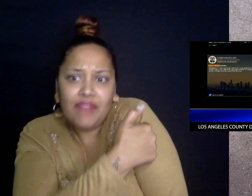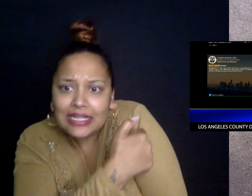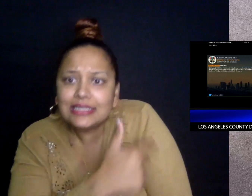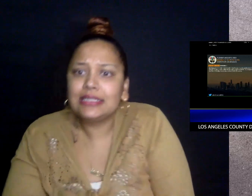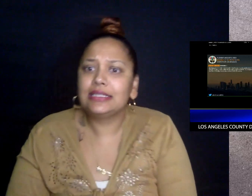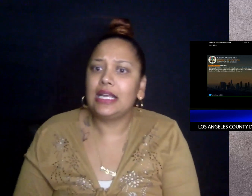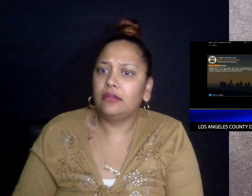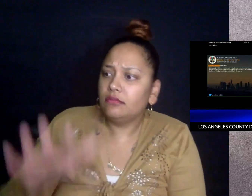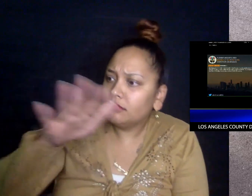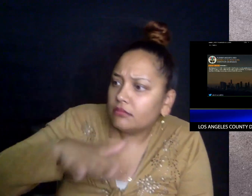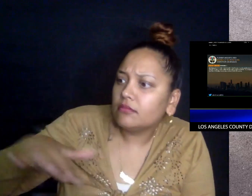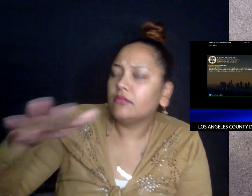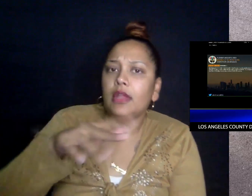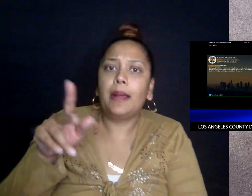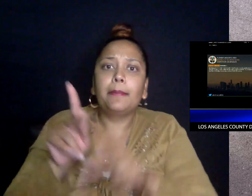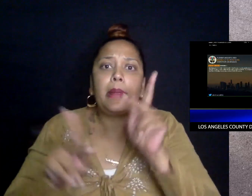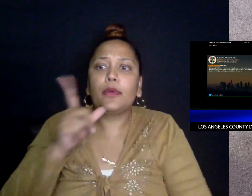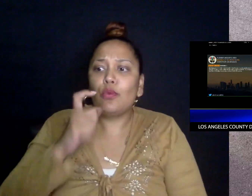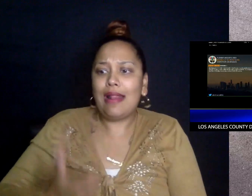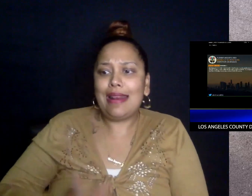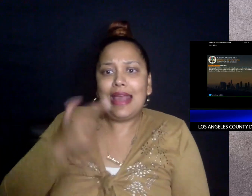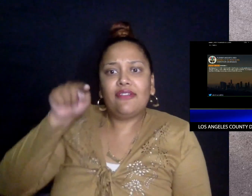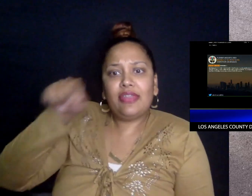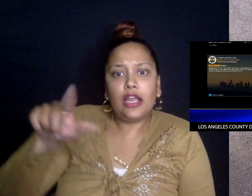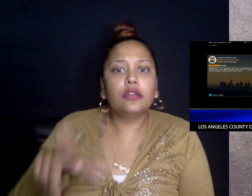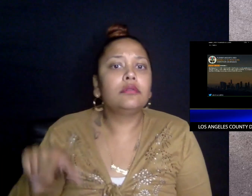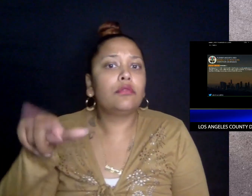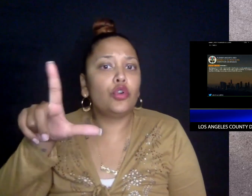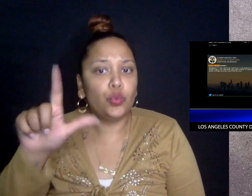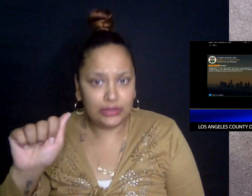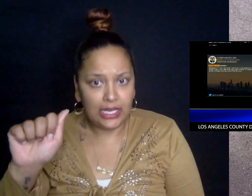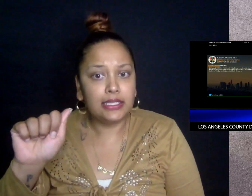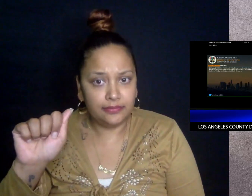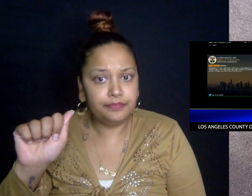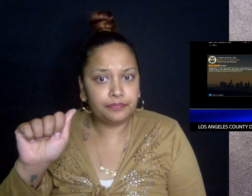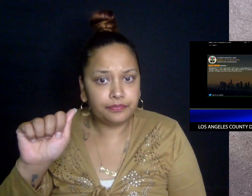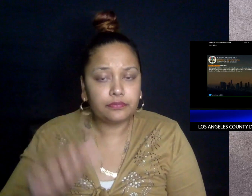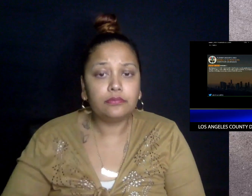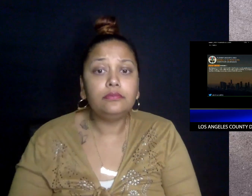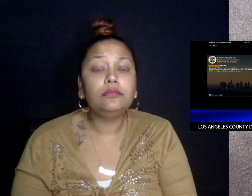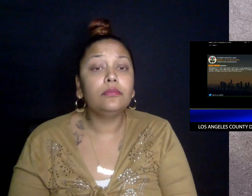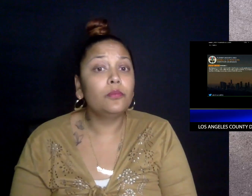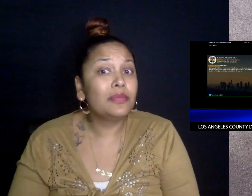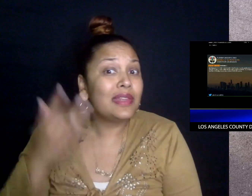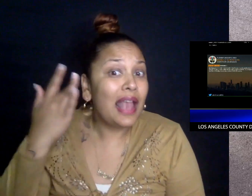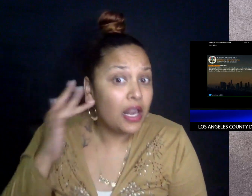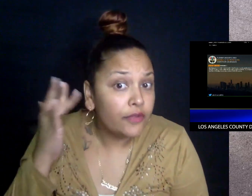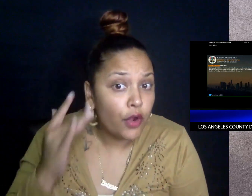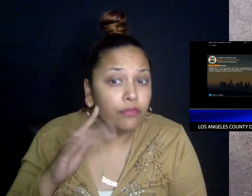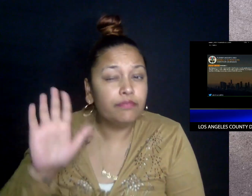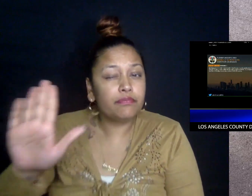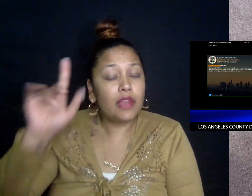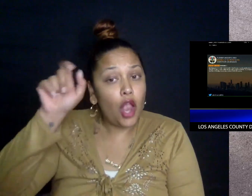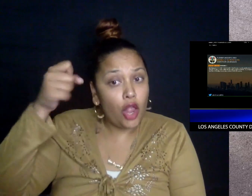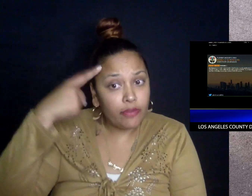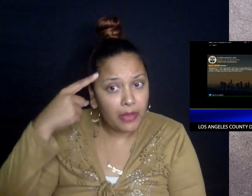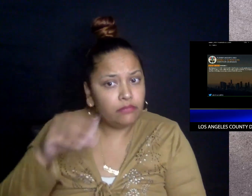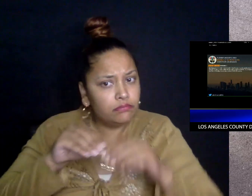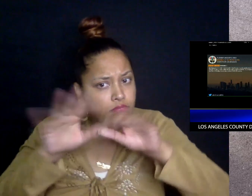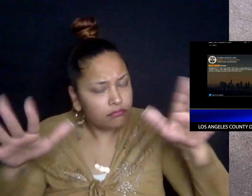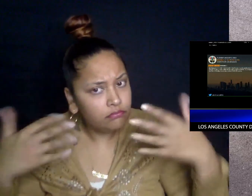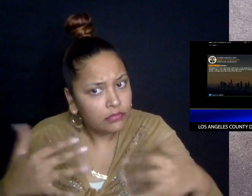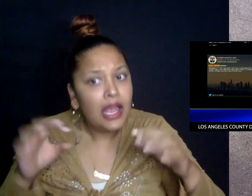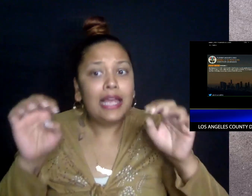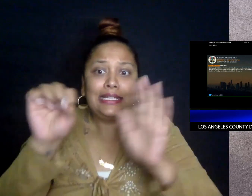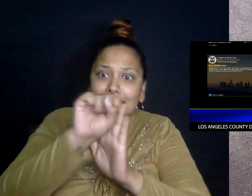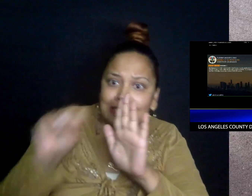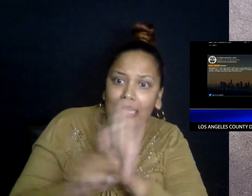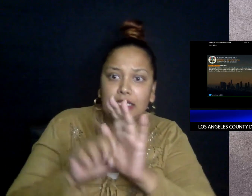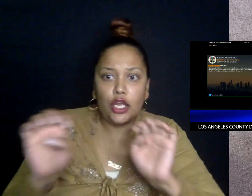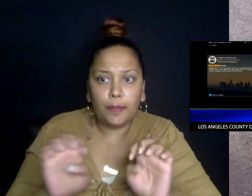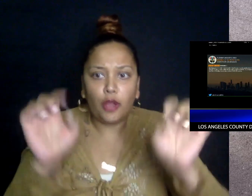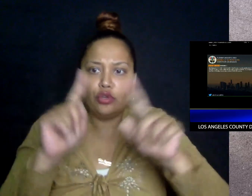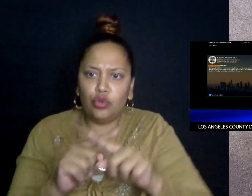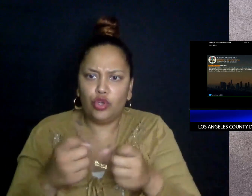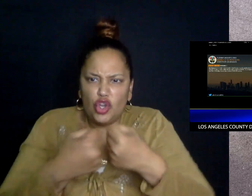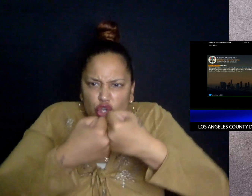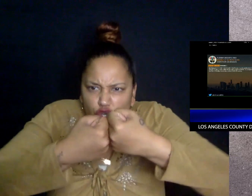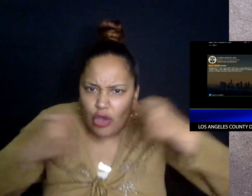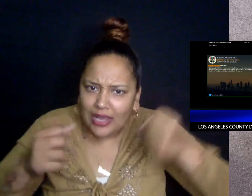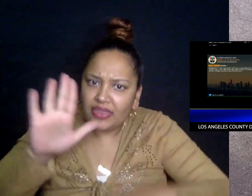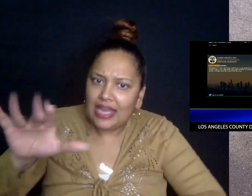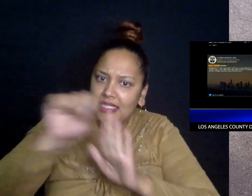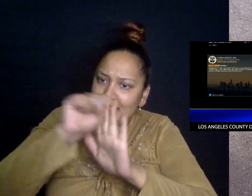help to better direct resources like vaccines to Los Angeles residents